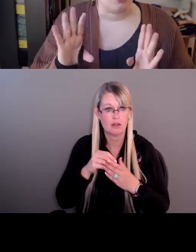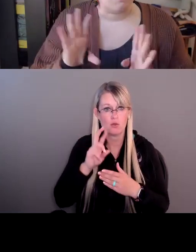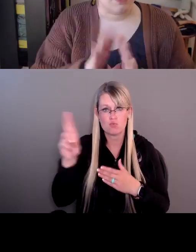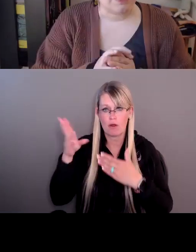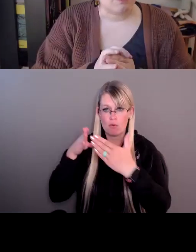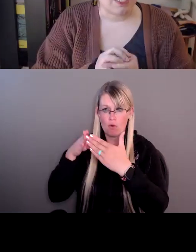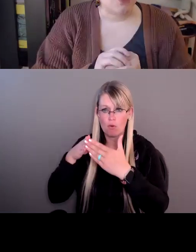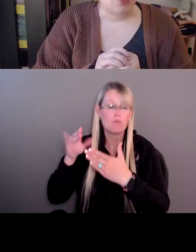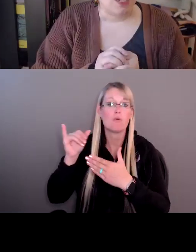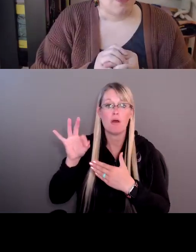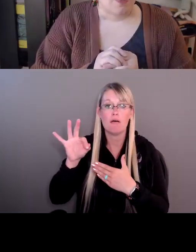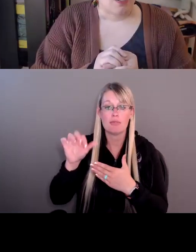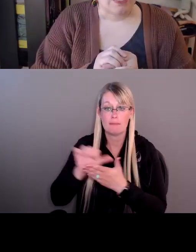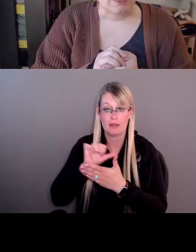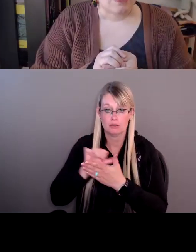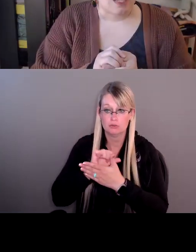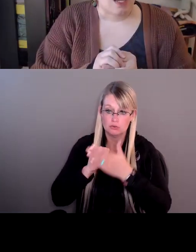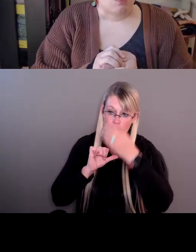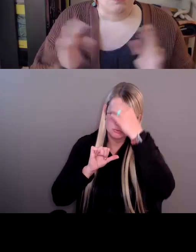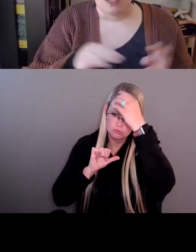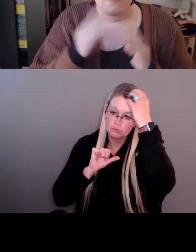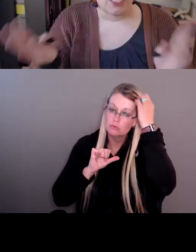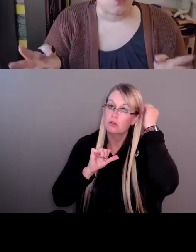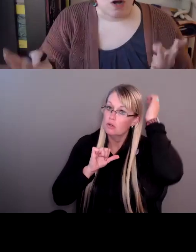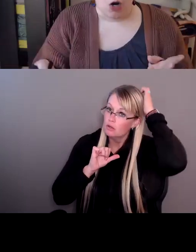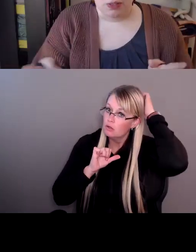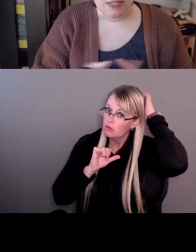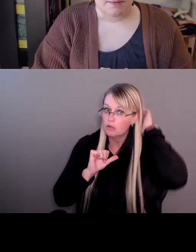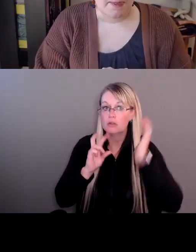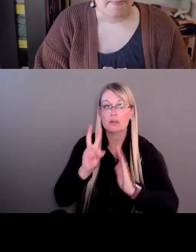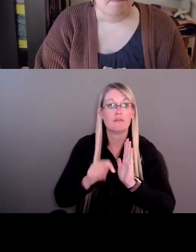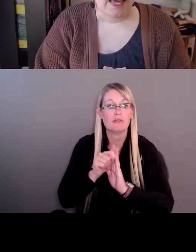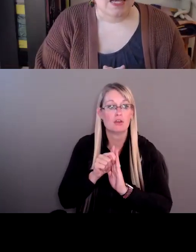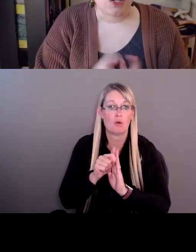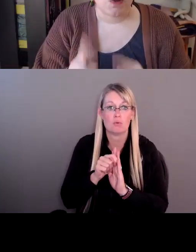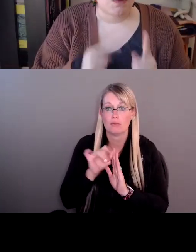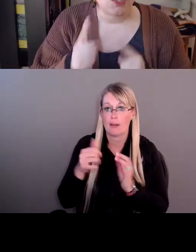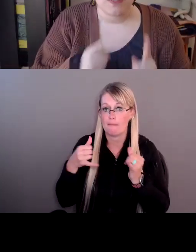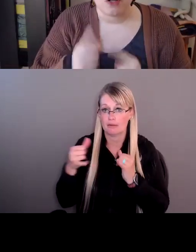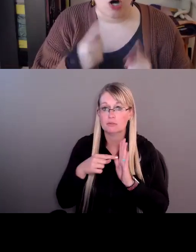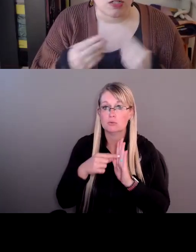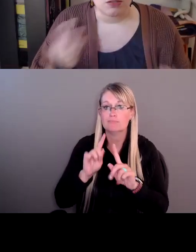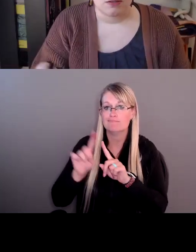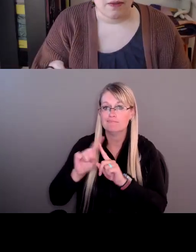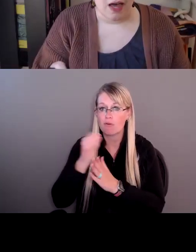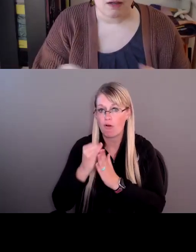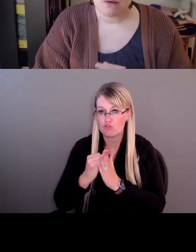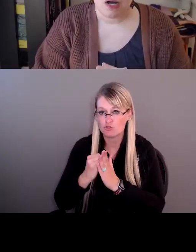of the lending page, there is a video that auto place and it shows a bunch of different art that